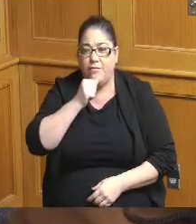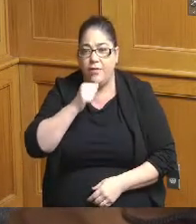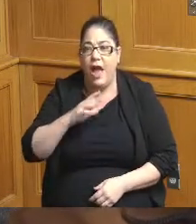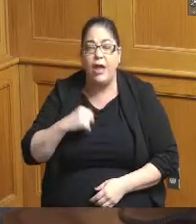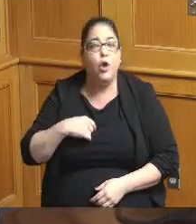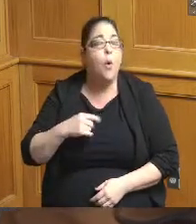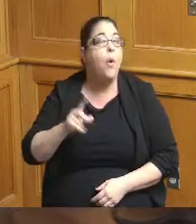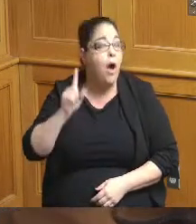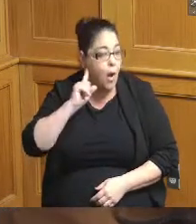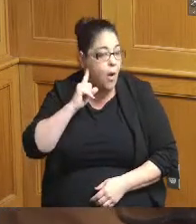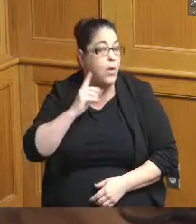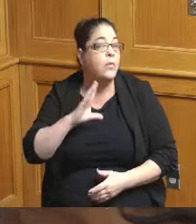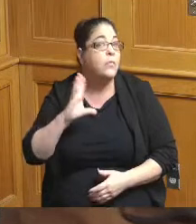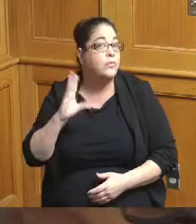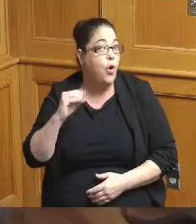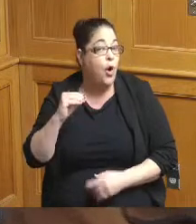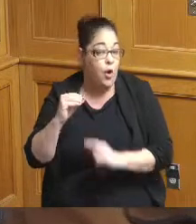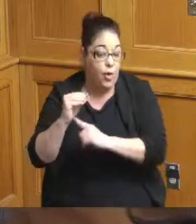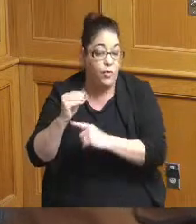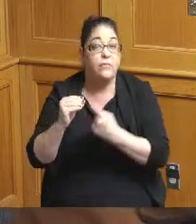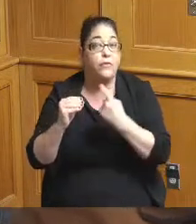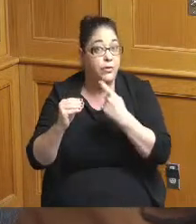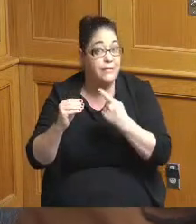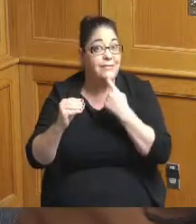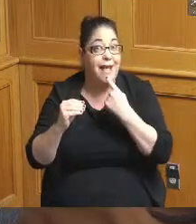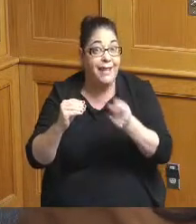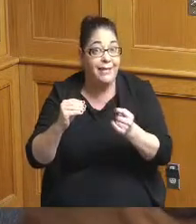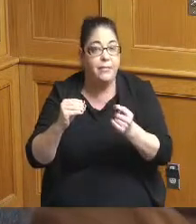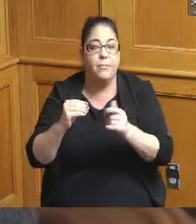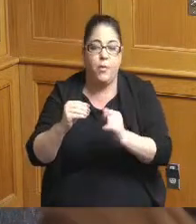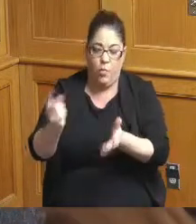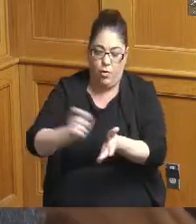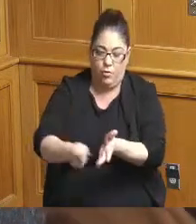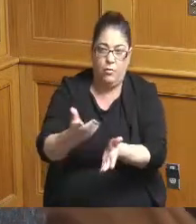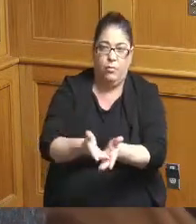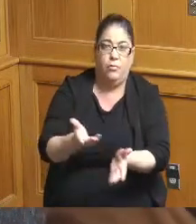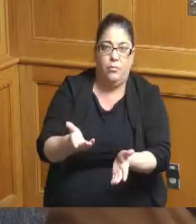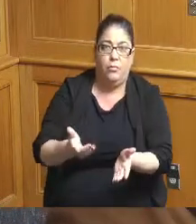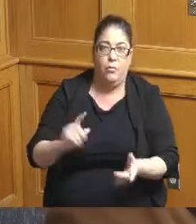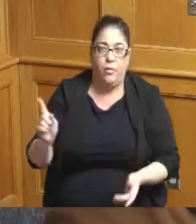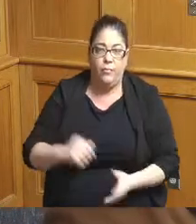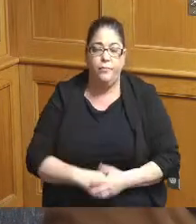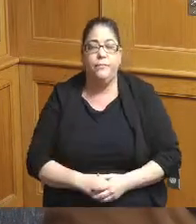they've said it but I'd like to see something in writing as it relates to the funding model